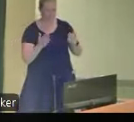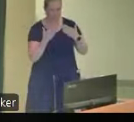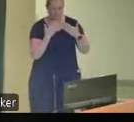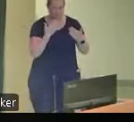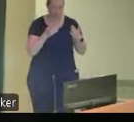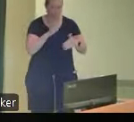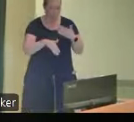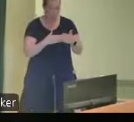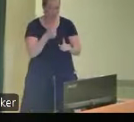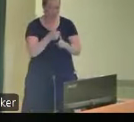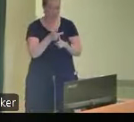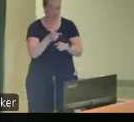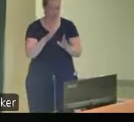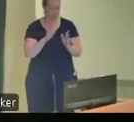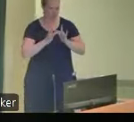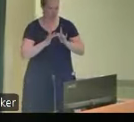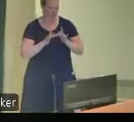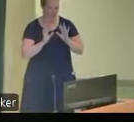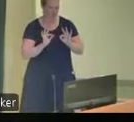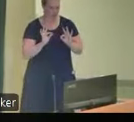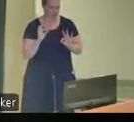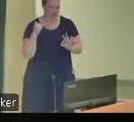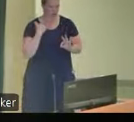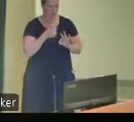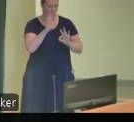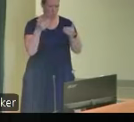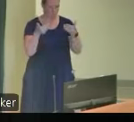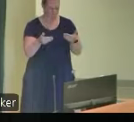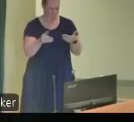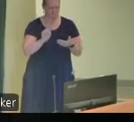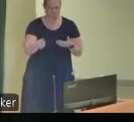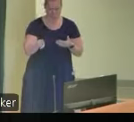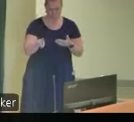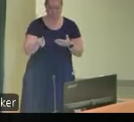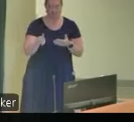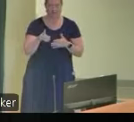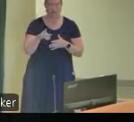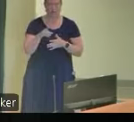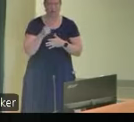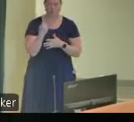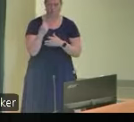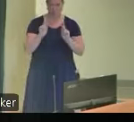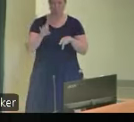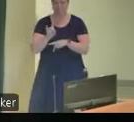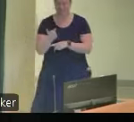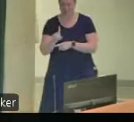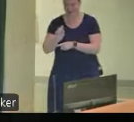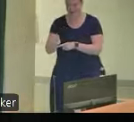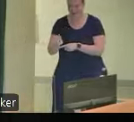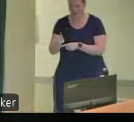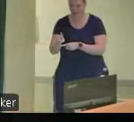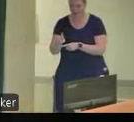we've lost a few but we will proceed a question has come in and it is let's see what is the best